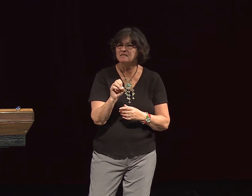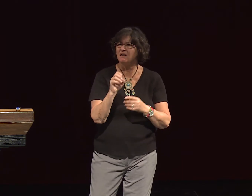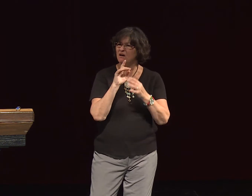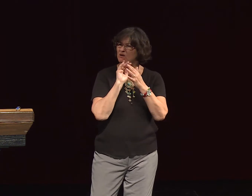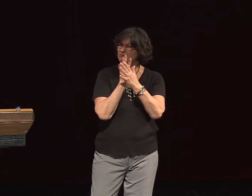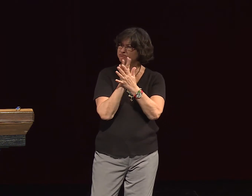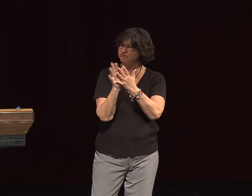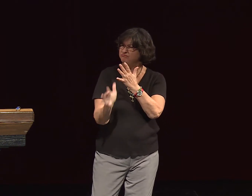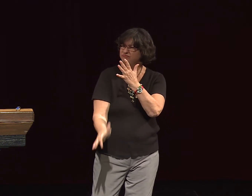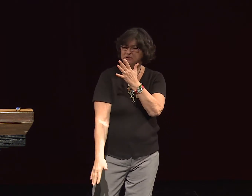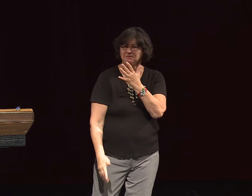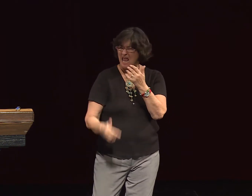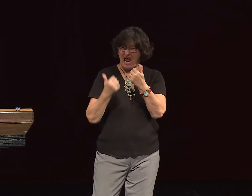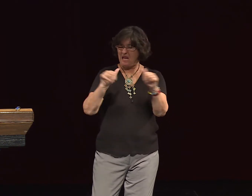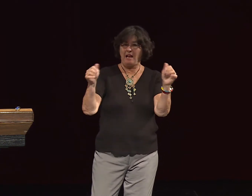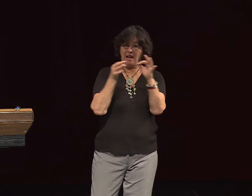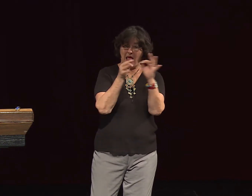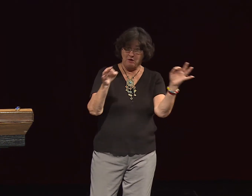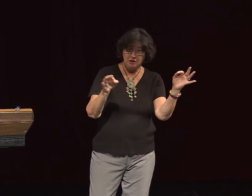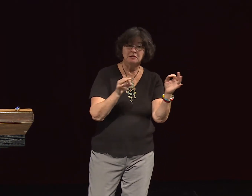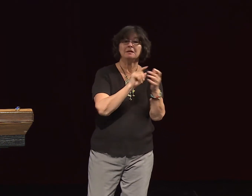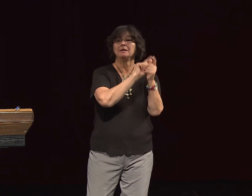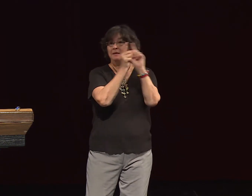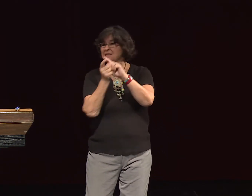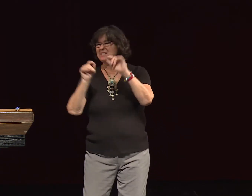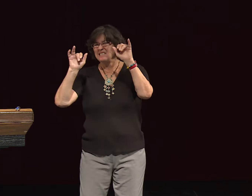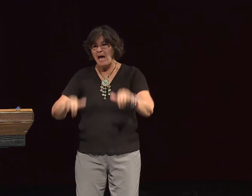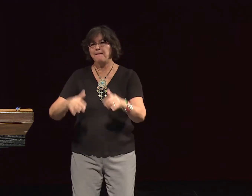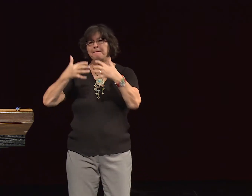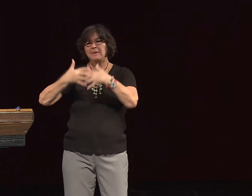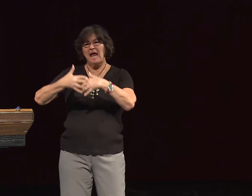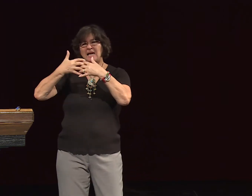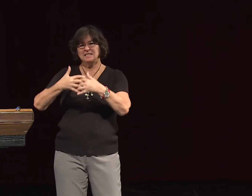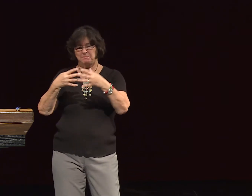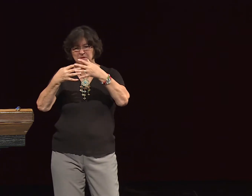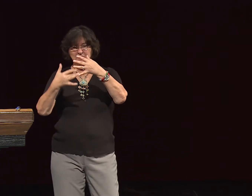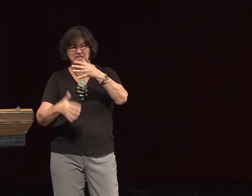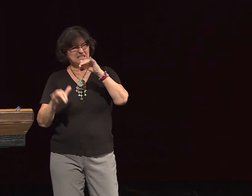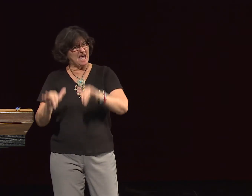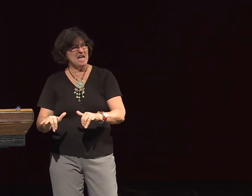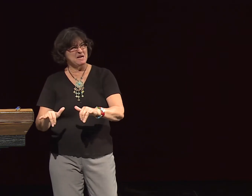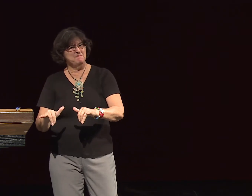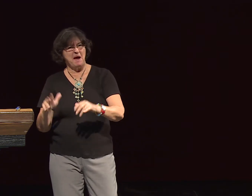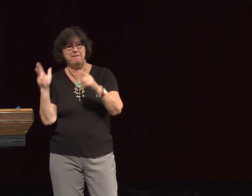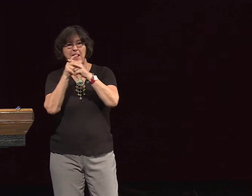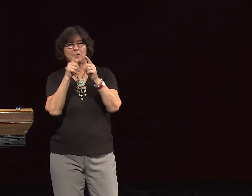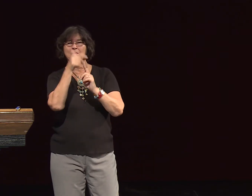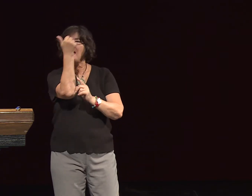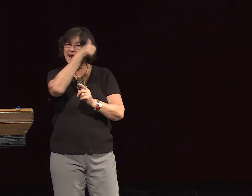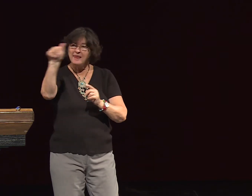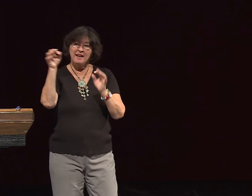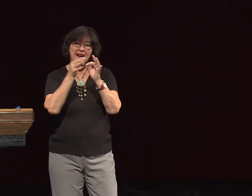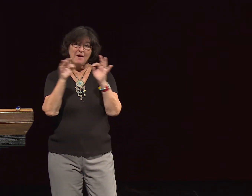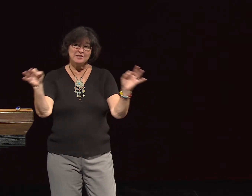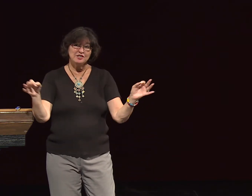Portuguese, any language, really. But the mechanisms are the same.